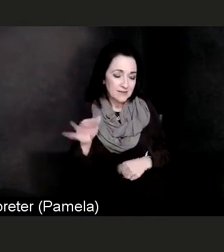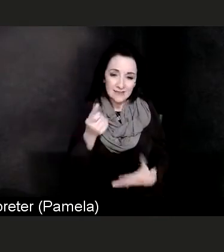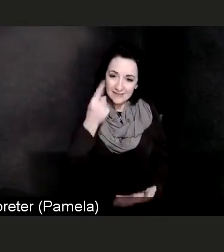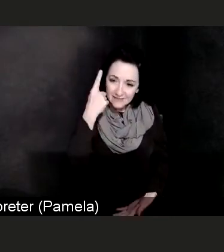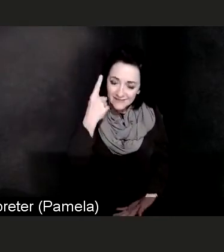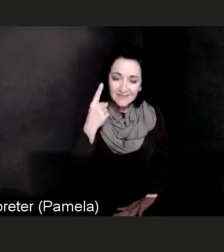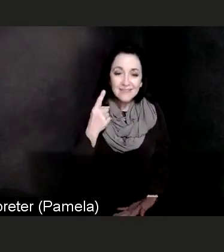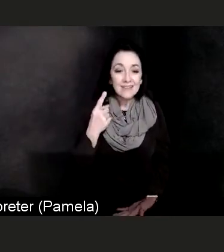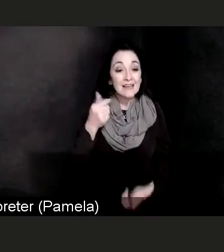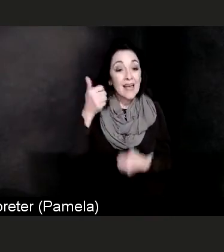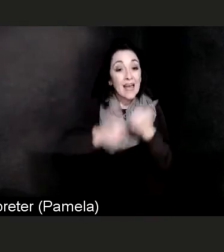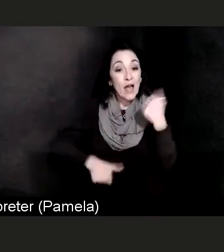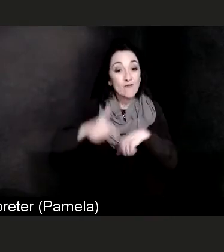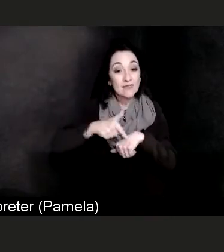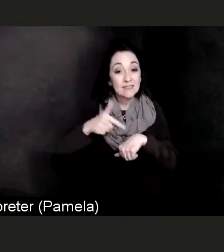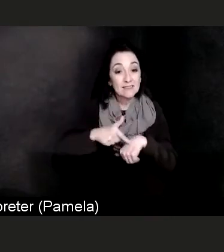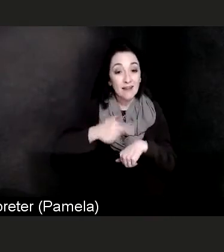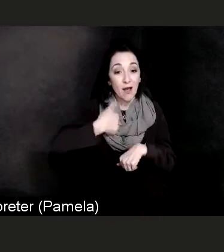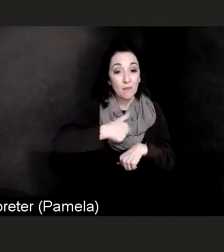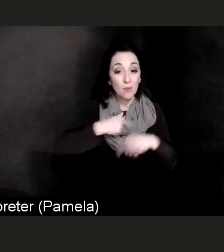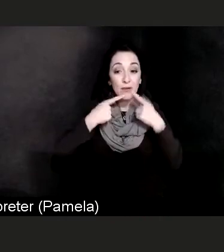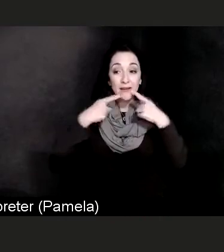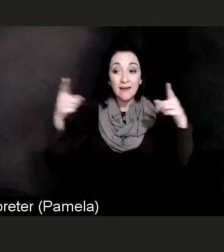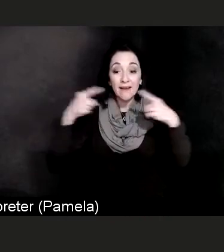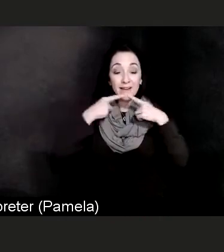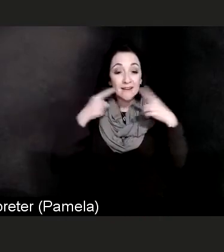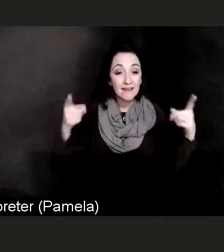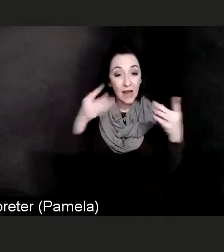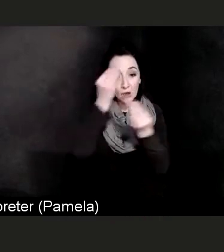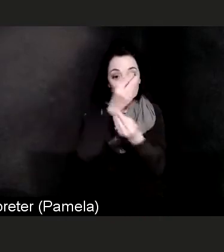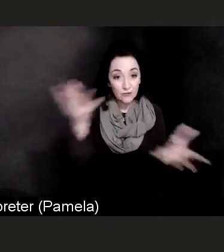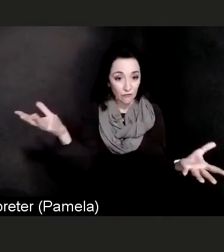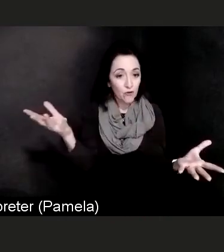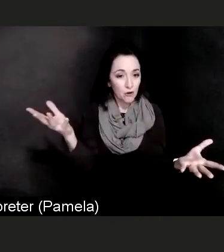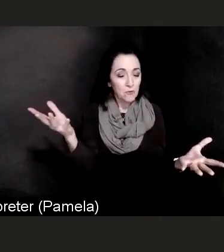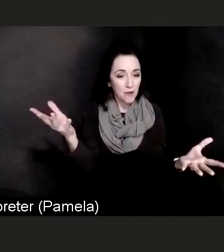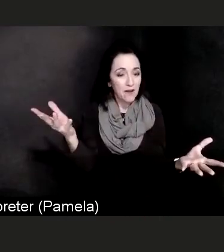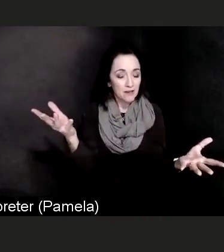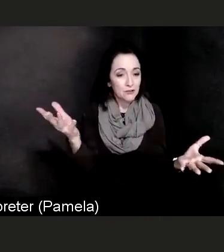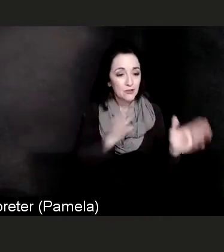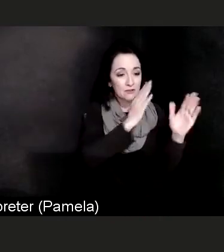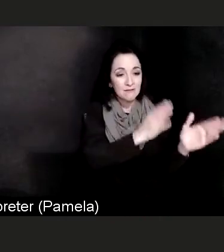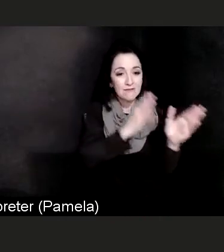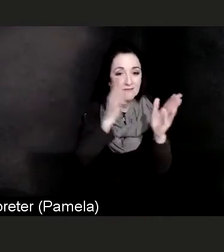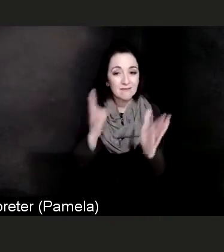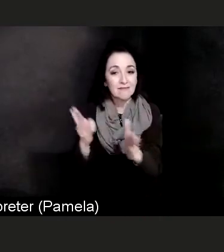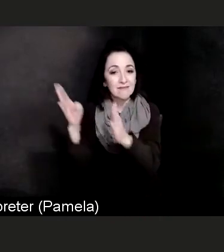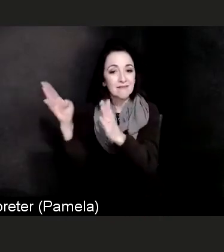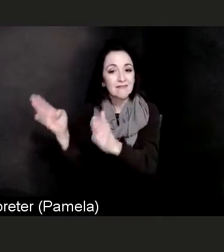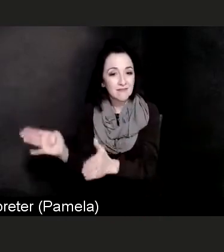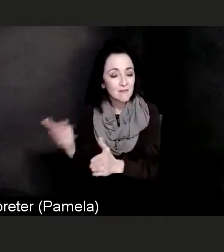all of this information changes very quickly and we do our best to try to keep you up to date. So with that being said,